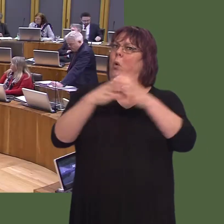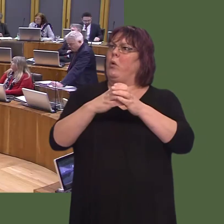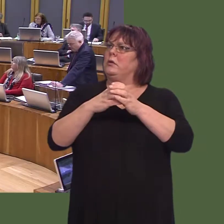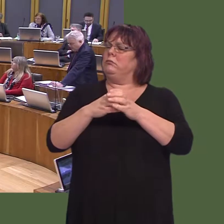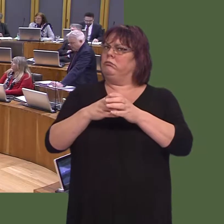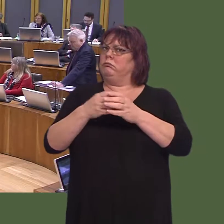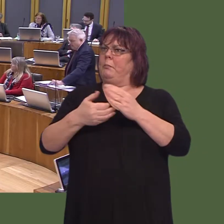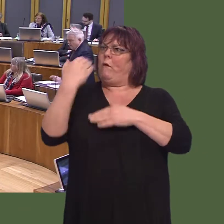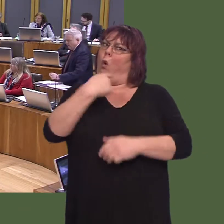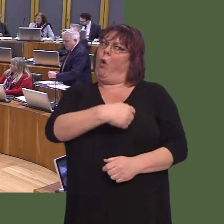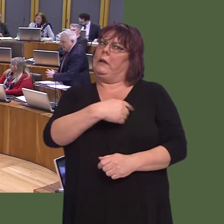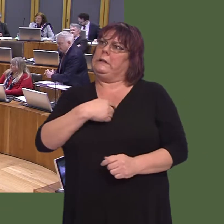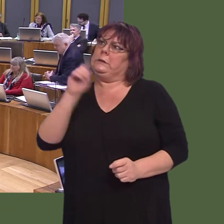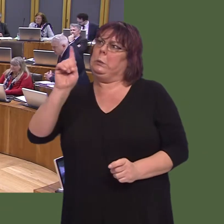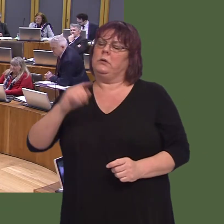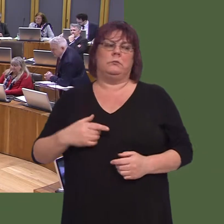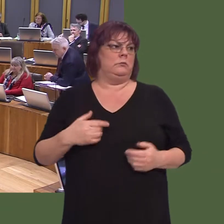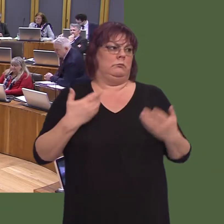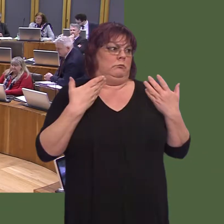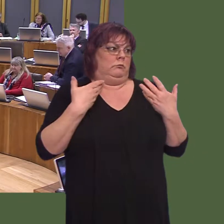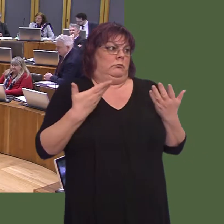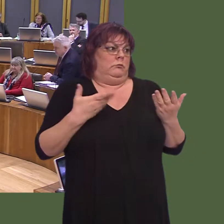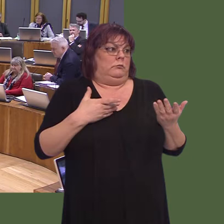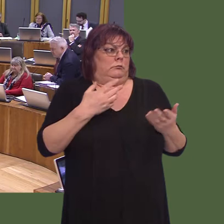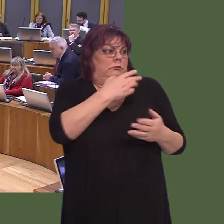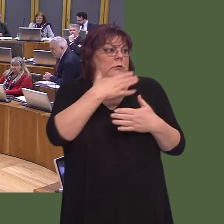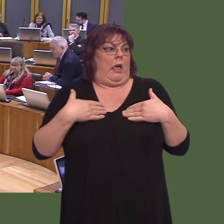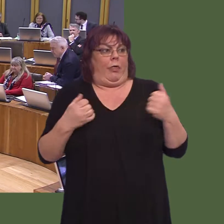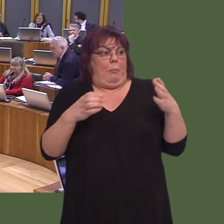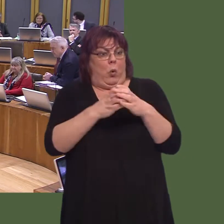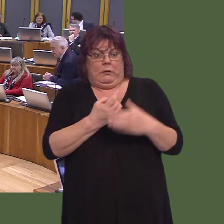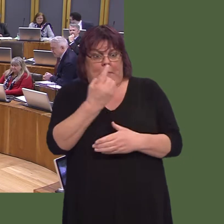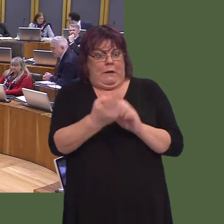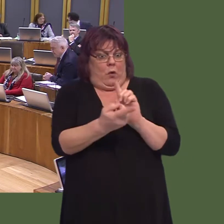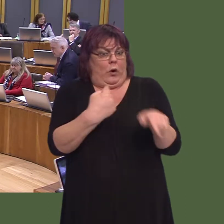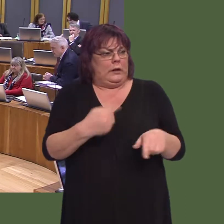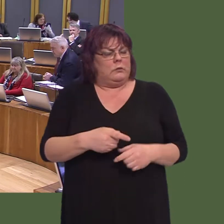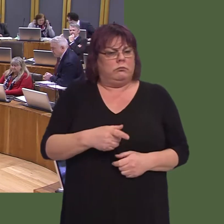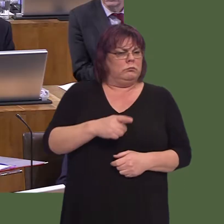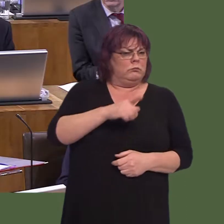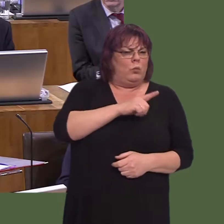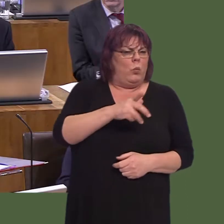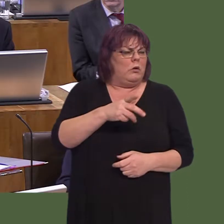Carwyn Jones AM: Well, the health board itself could answer that. I see no reason why they were not being honest. There are always challenges.